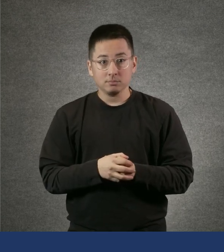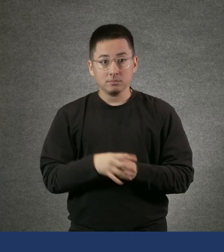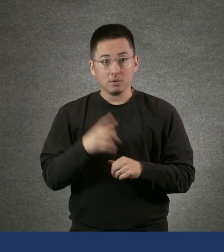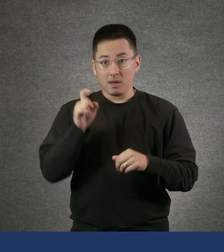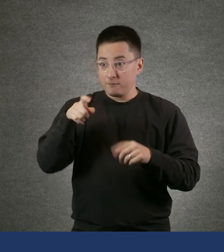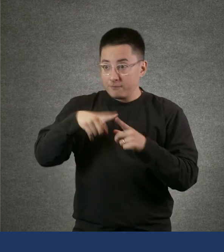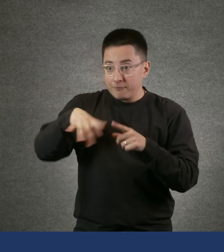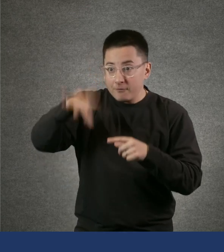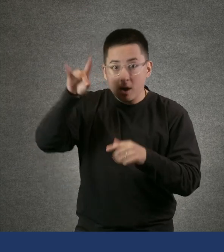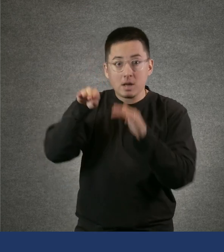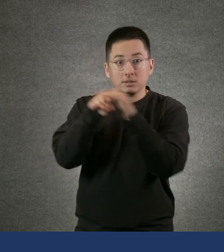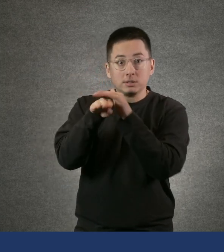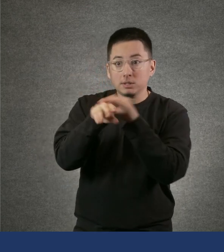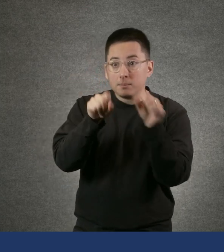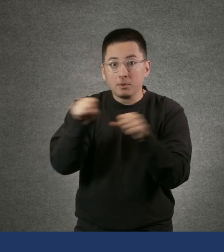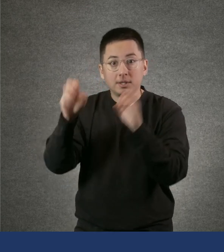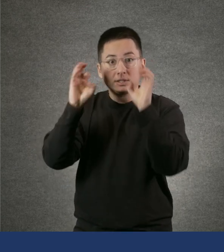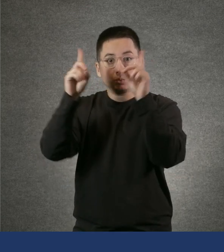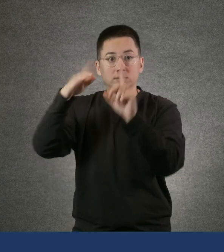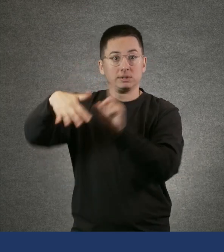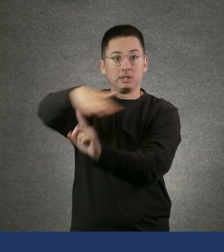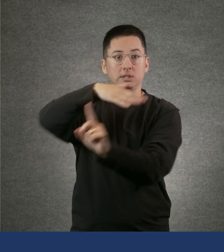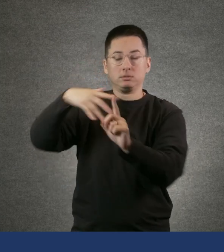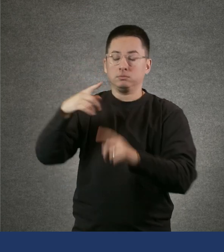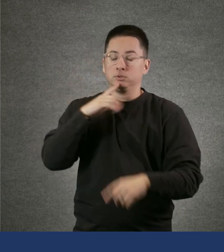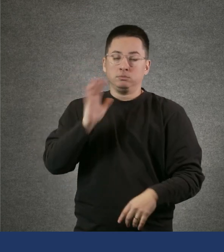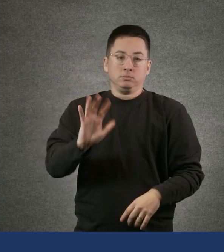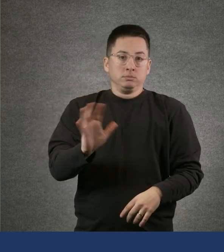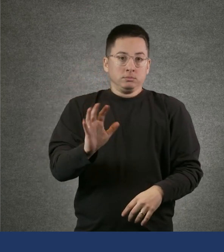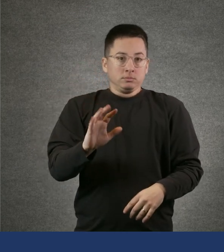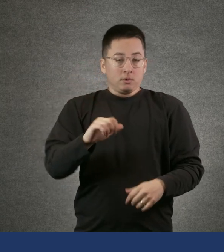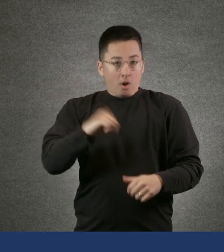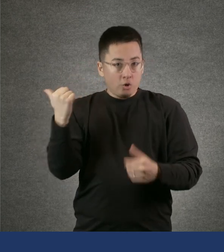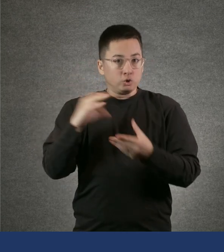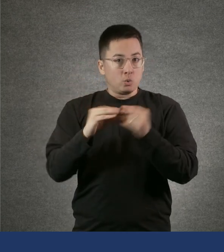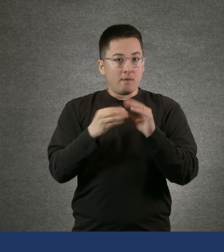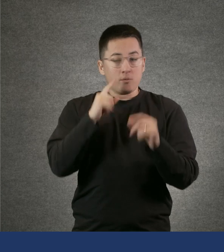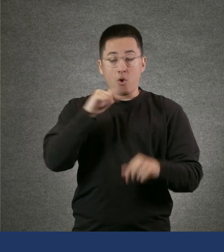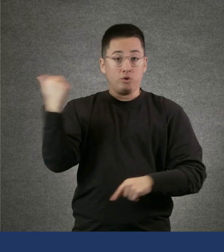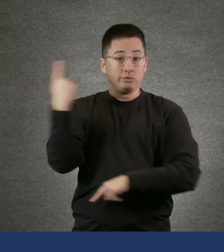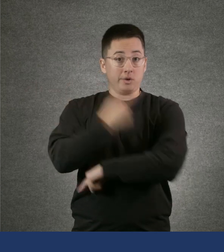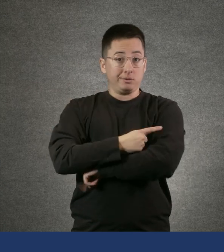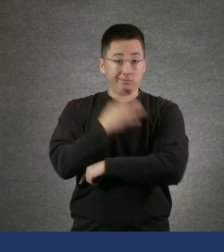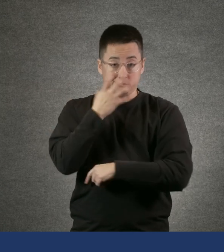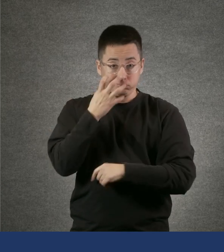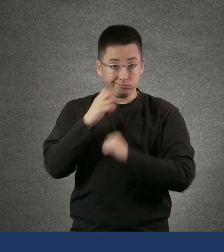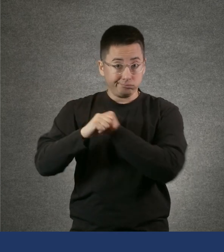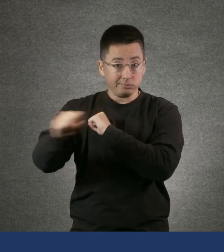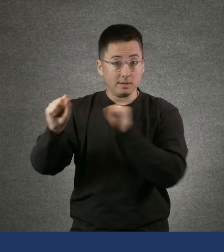Trying to find accessible education settings is another story for another day.